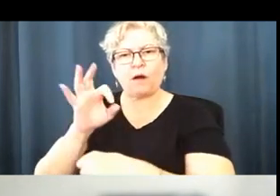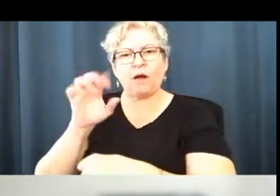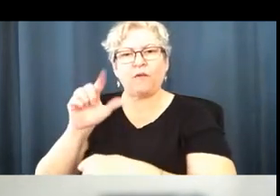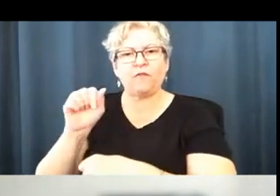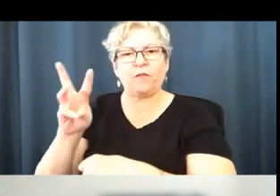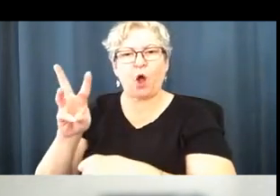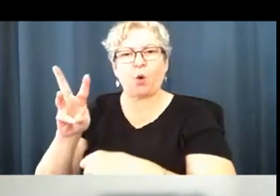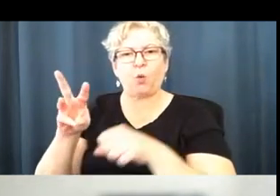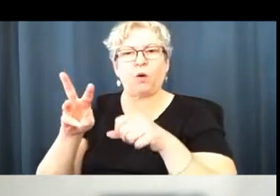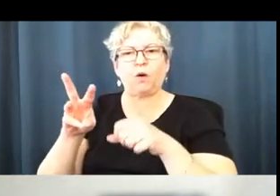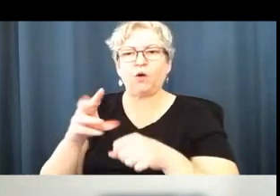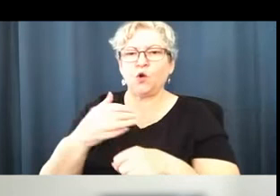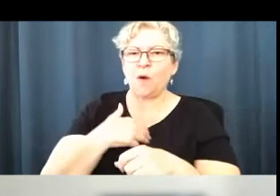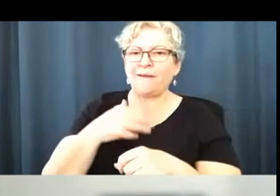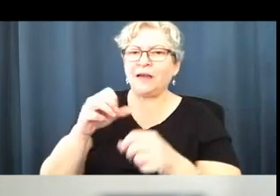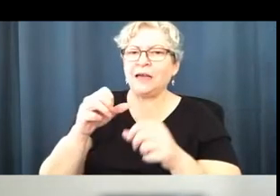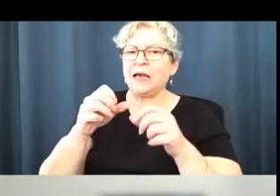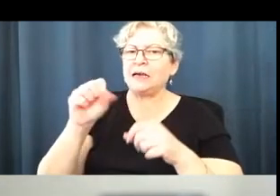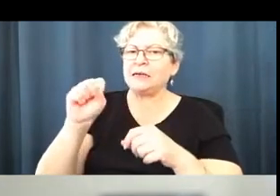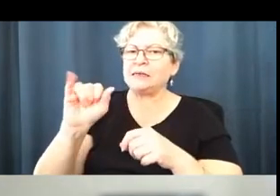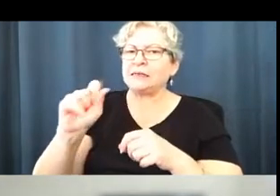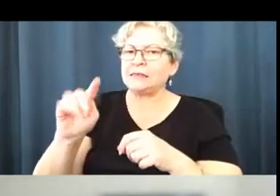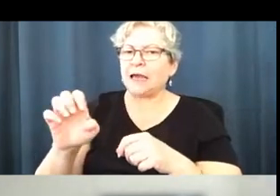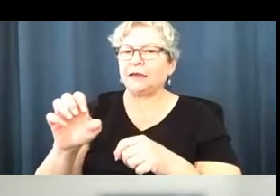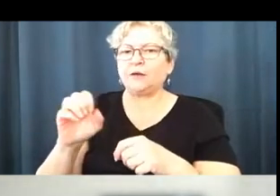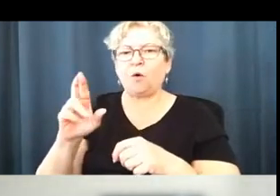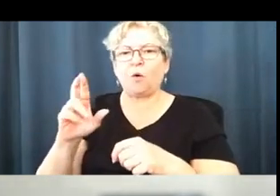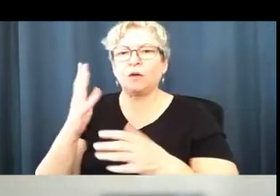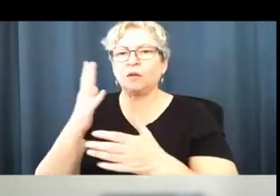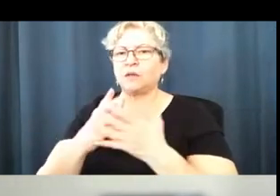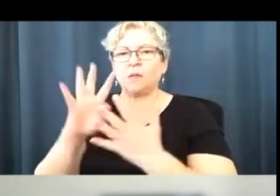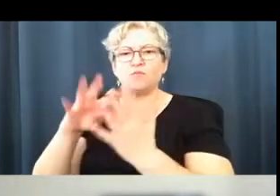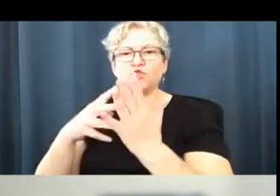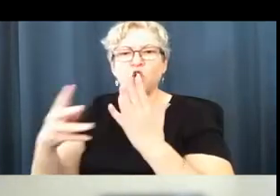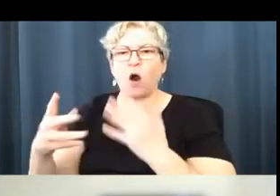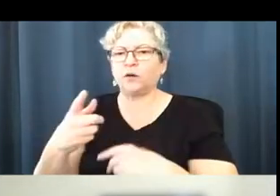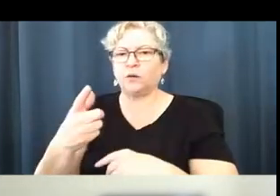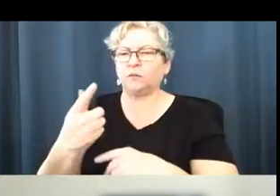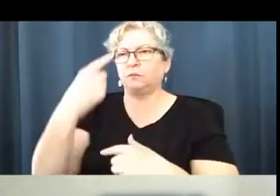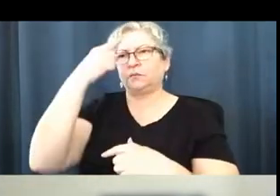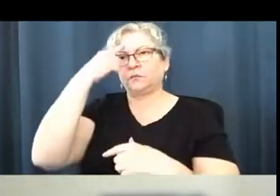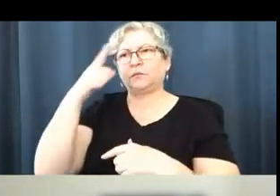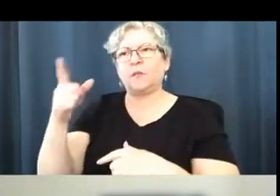or an app or something, what are the five or ten or whatever the number is, what are the important things you want your people to do, right?